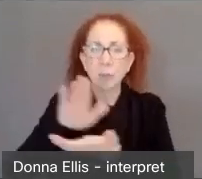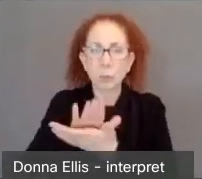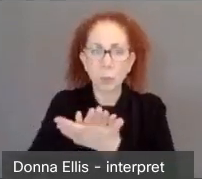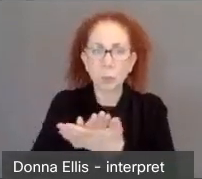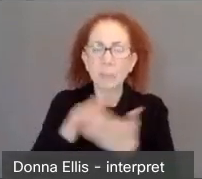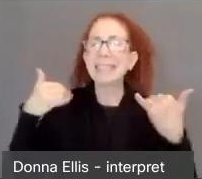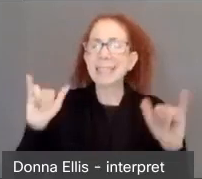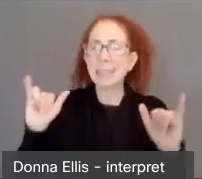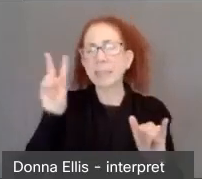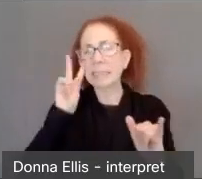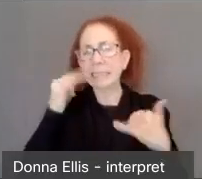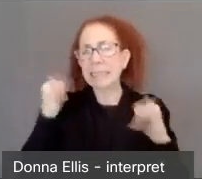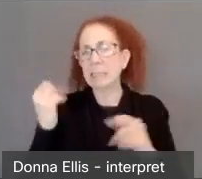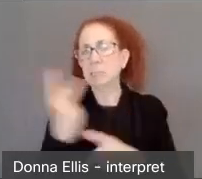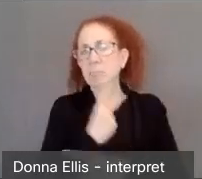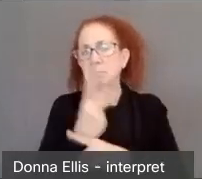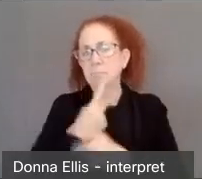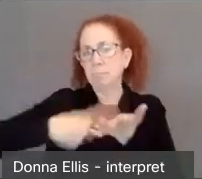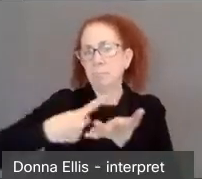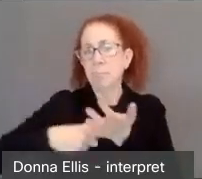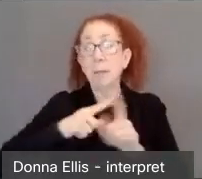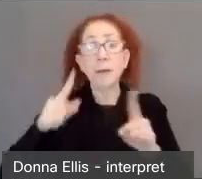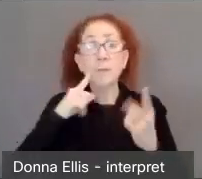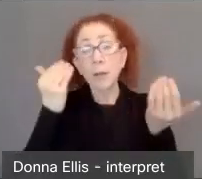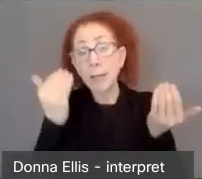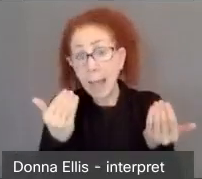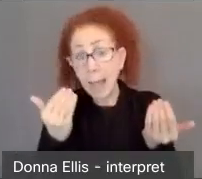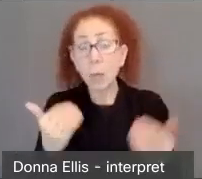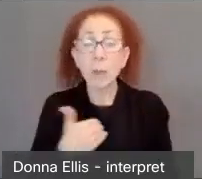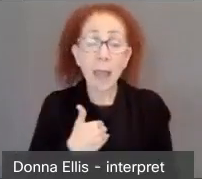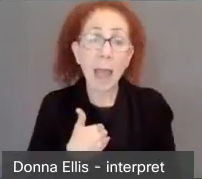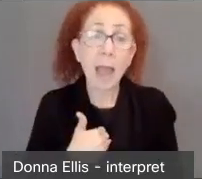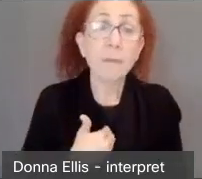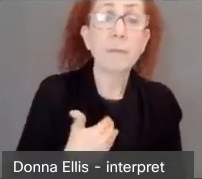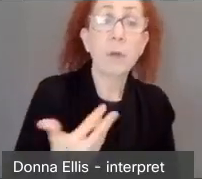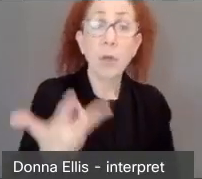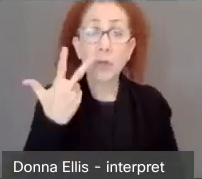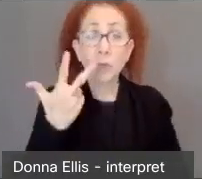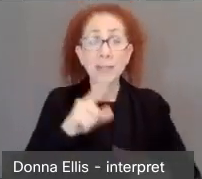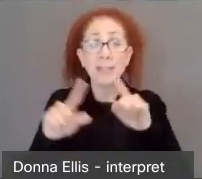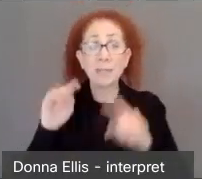be sorted out but, you know, right now we've got three different malls that families can take